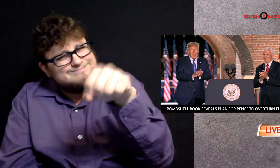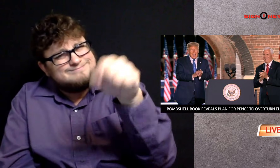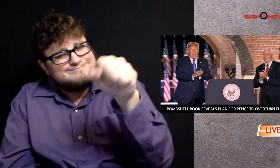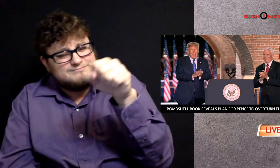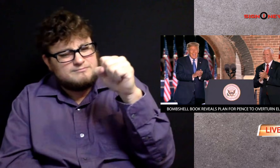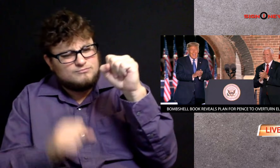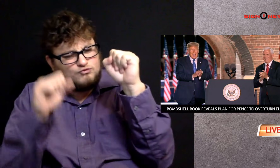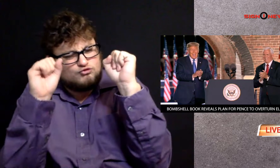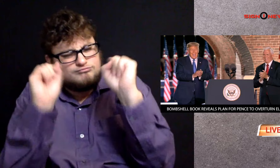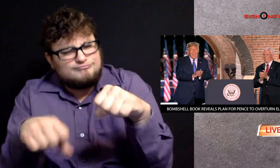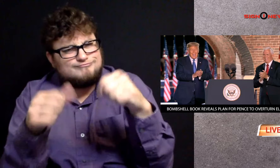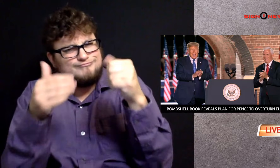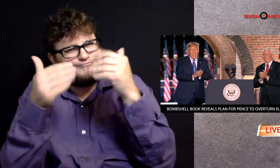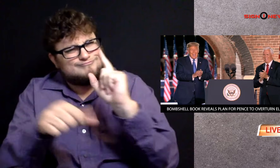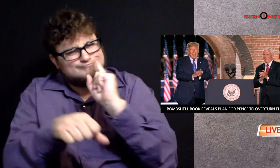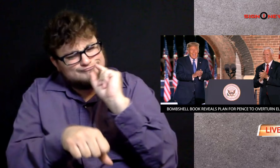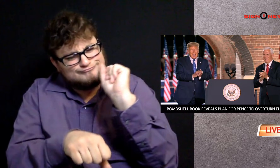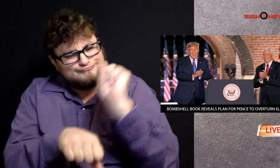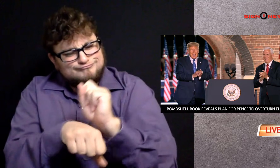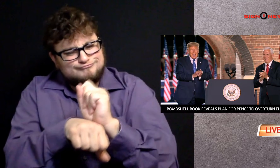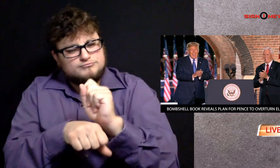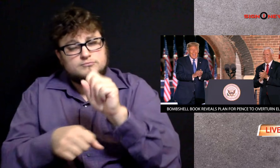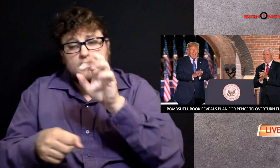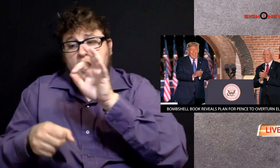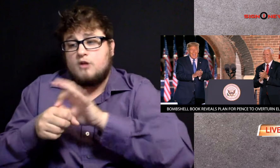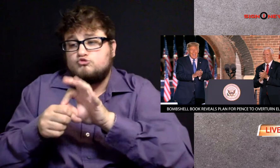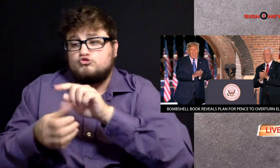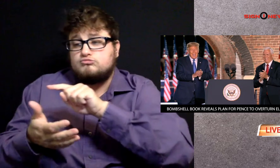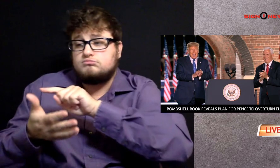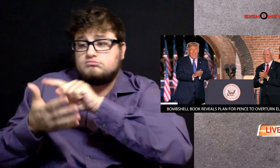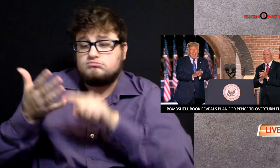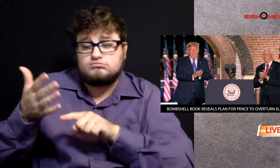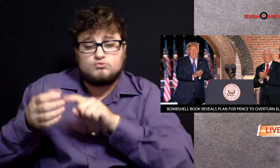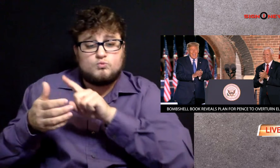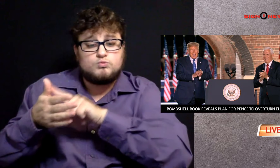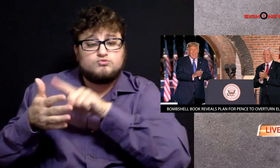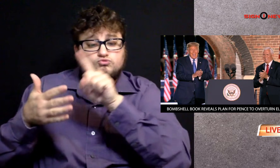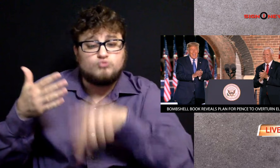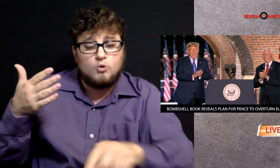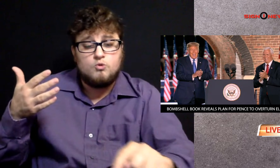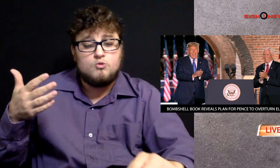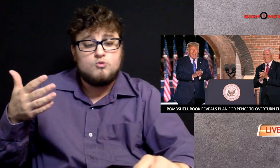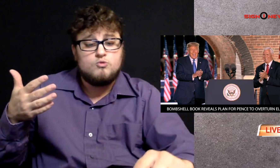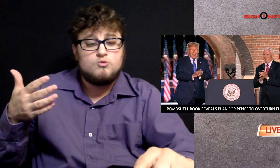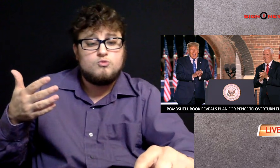and the campaign tried to convince former vice president mike pence former vice president mike pence that he could overturn the results of